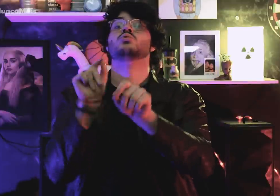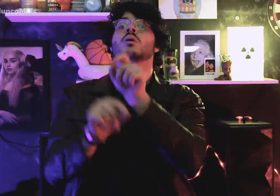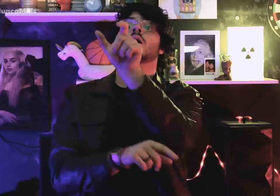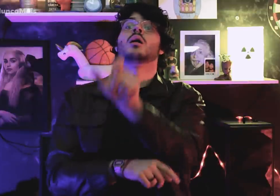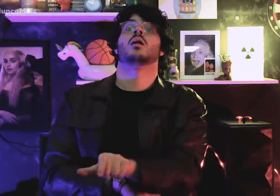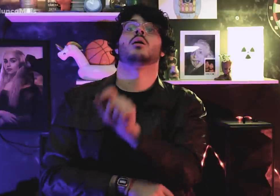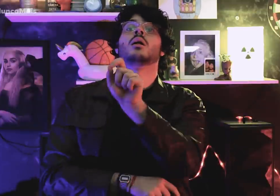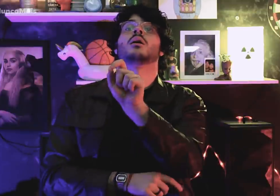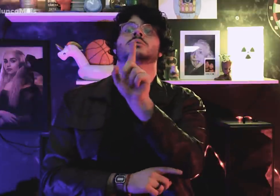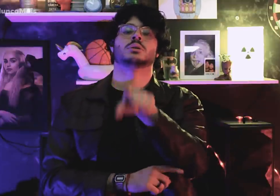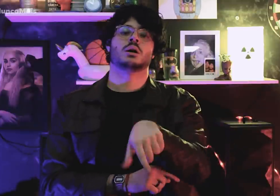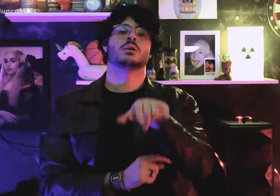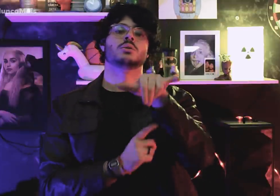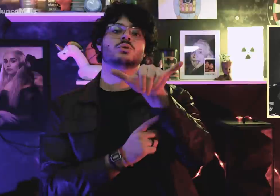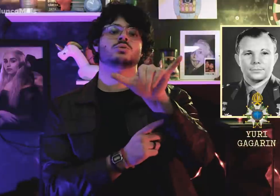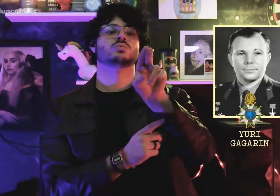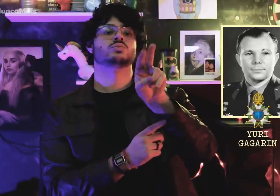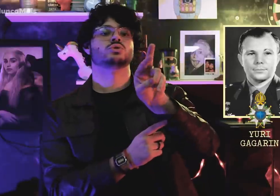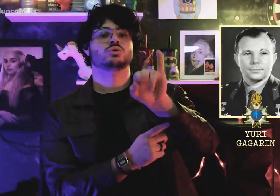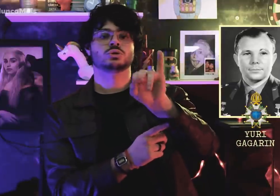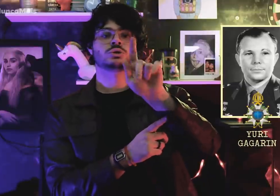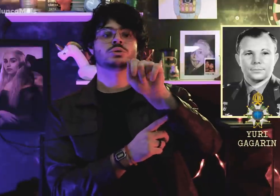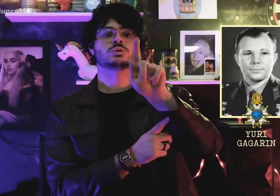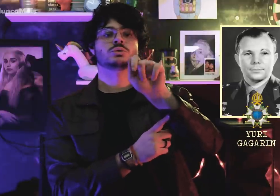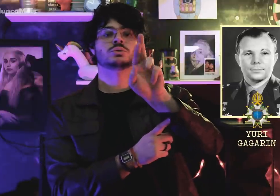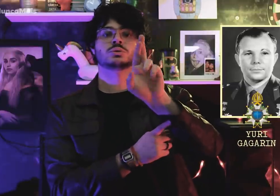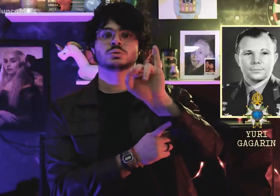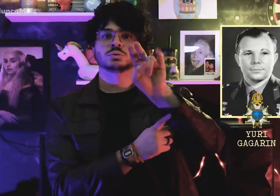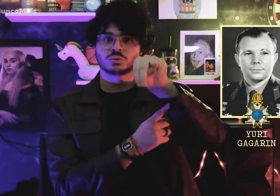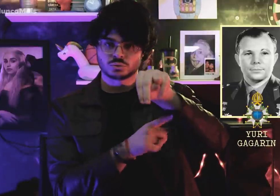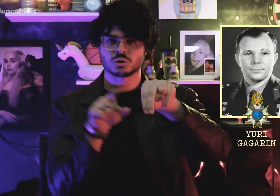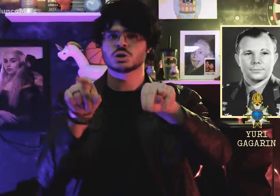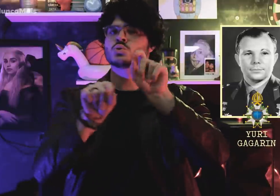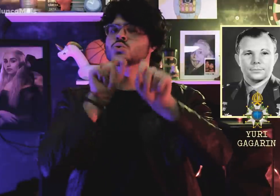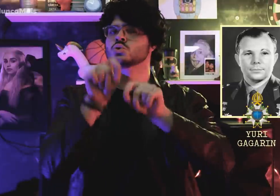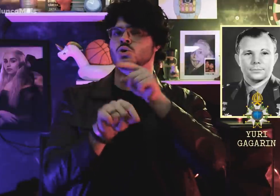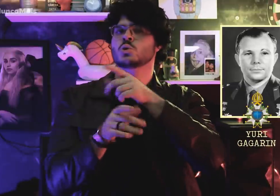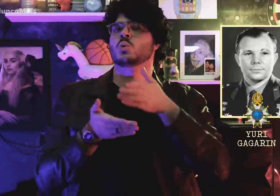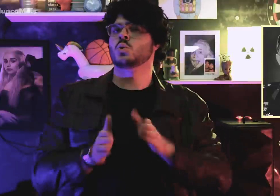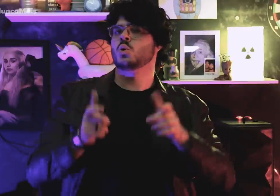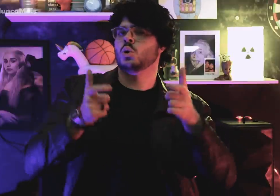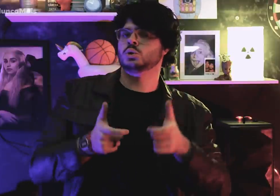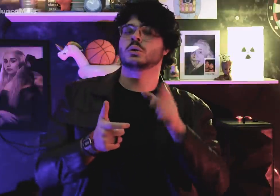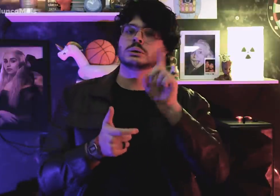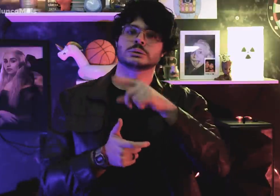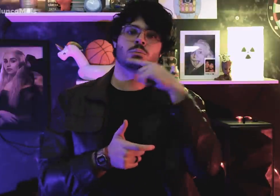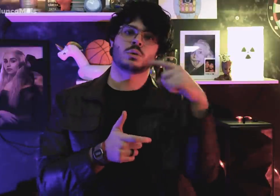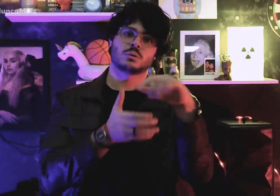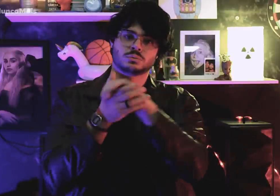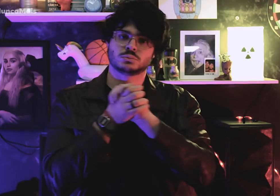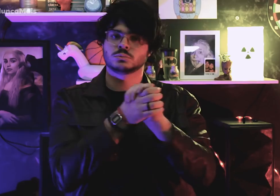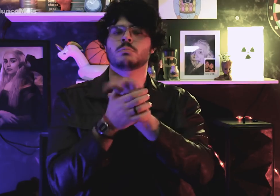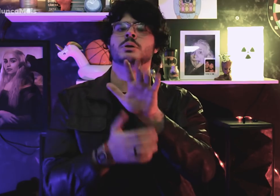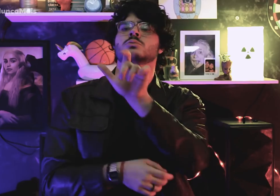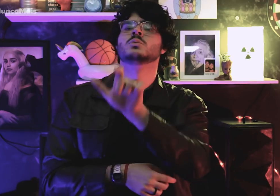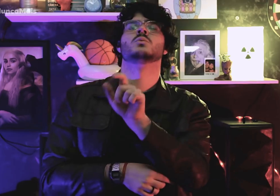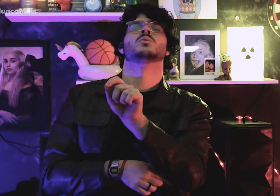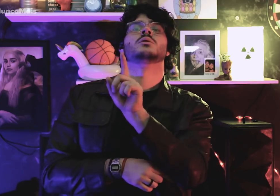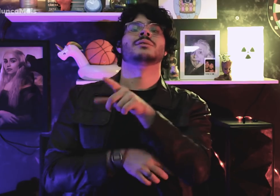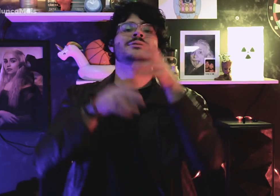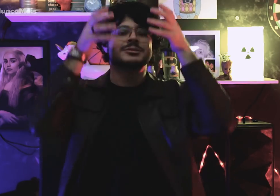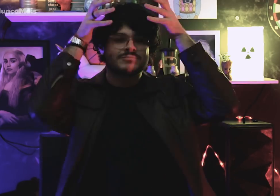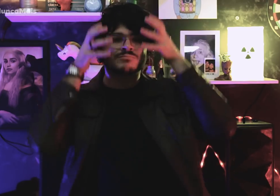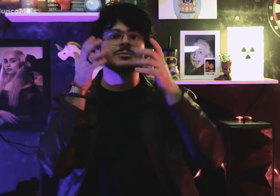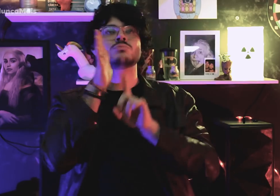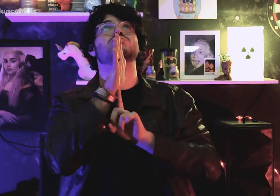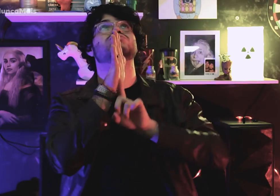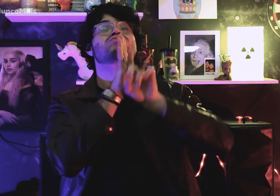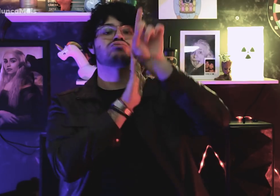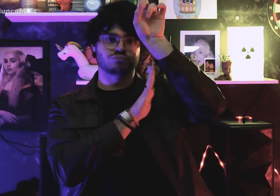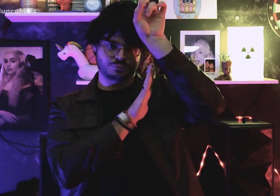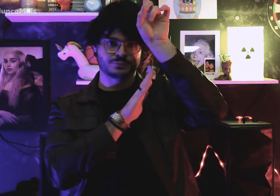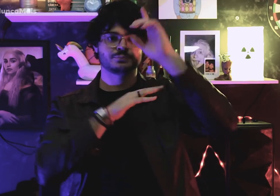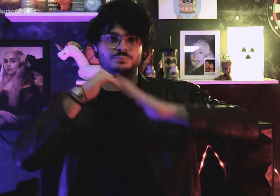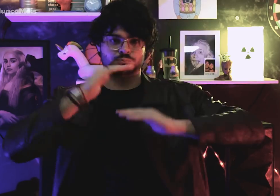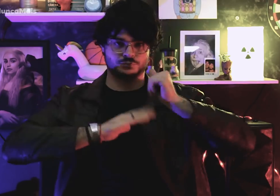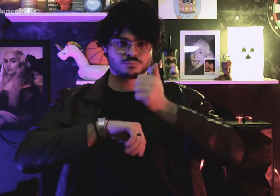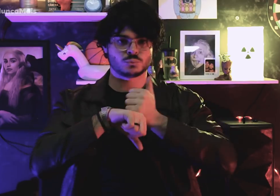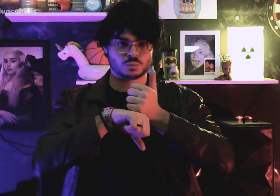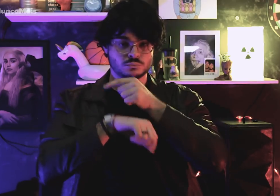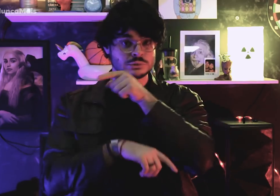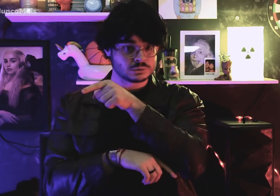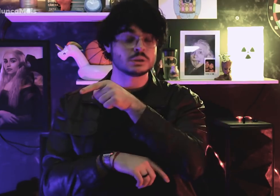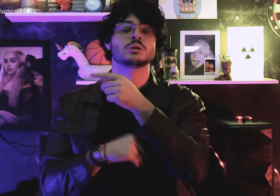to the Soviet cosmonaut Yuri Gagarin